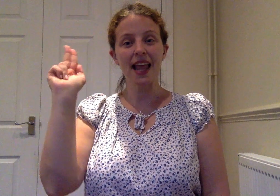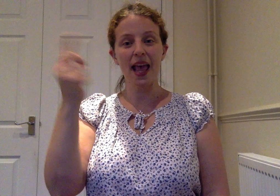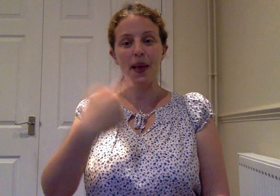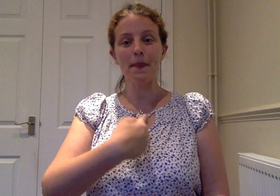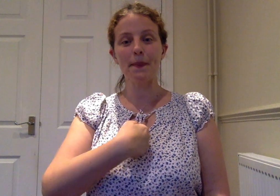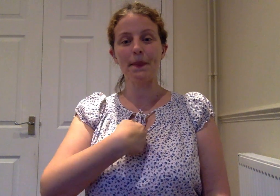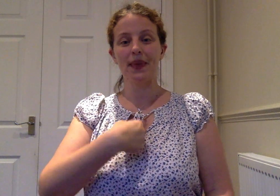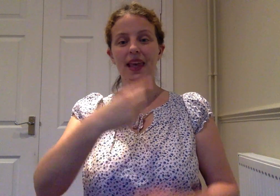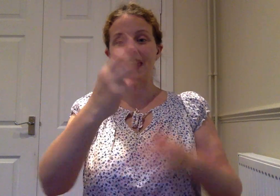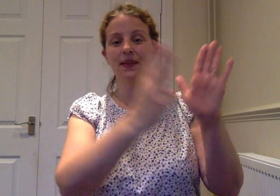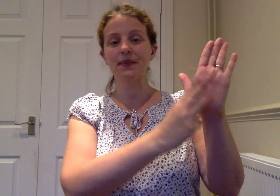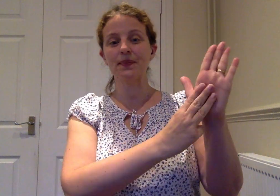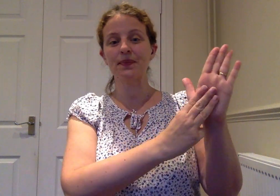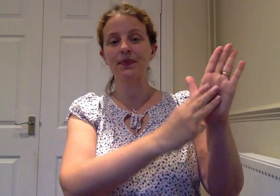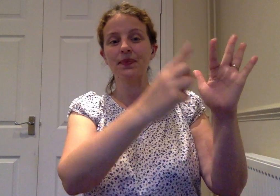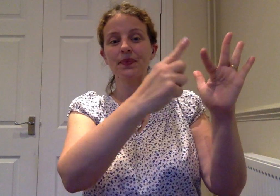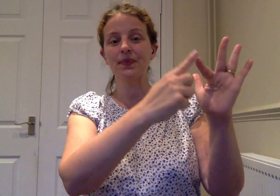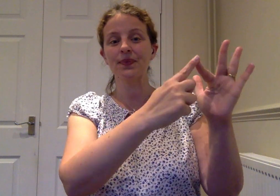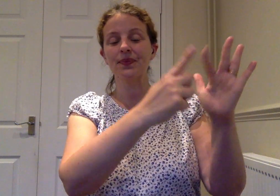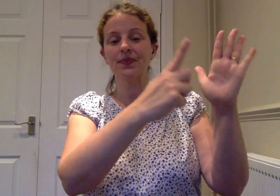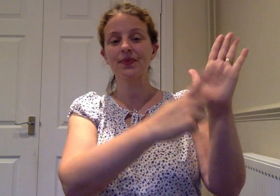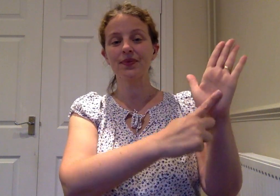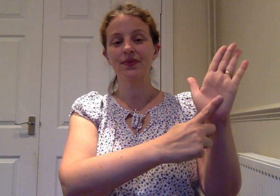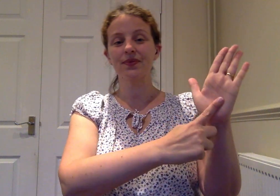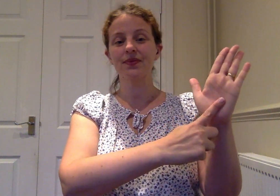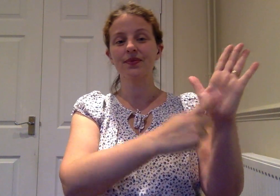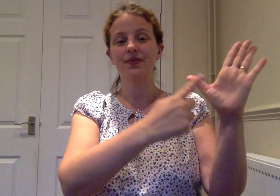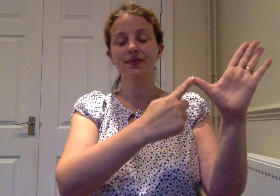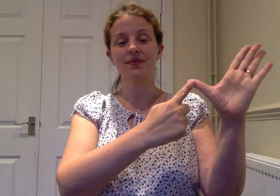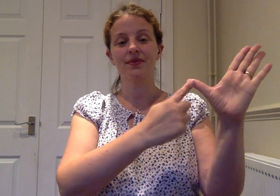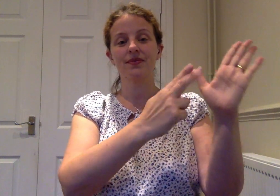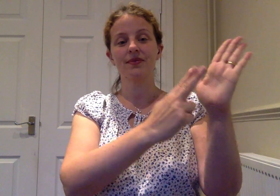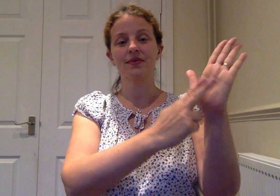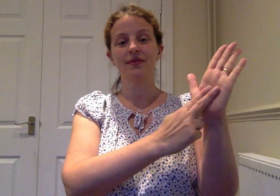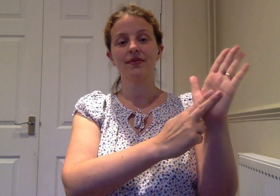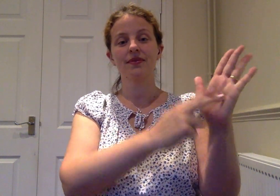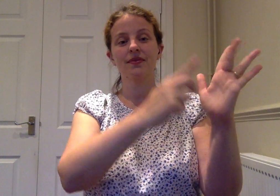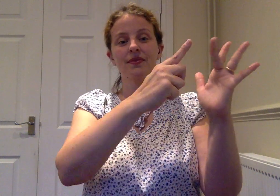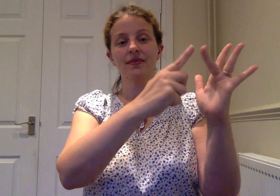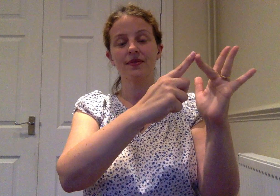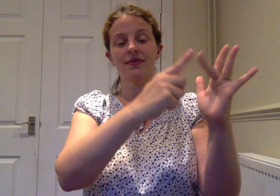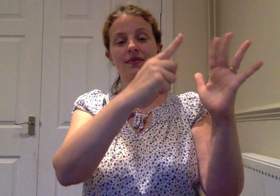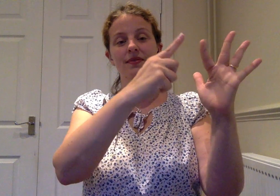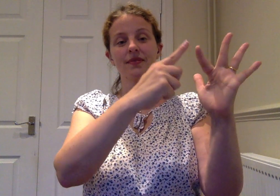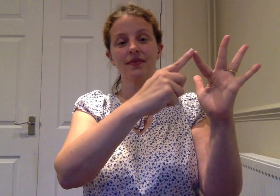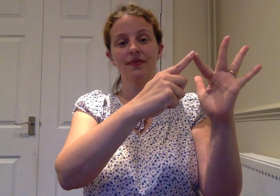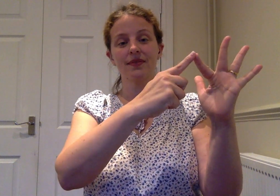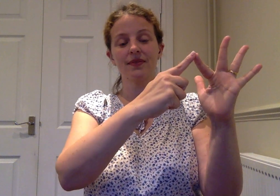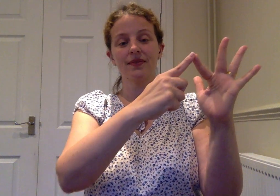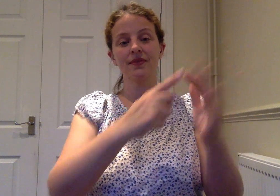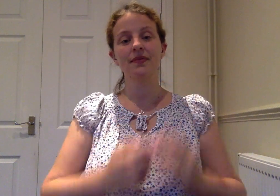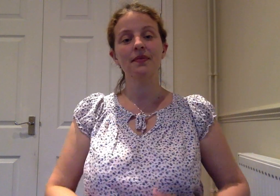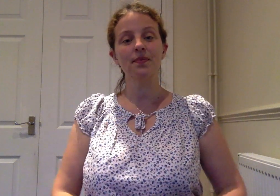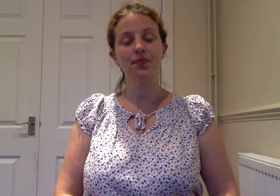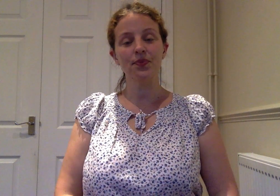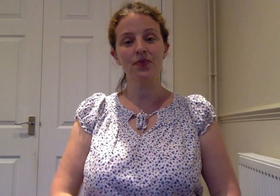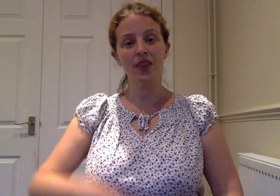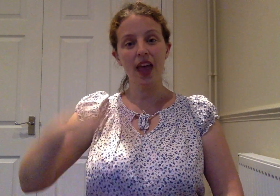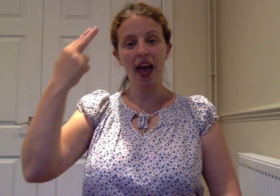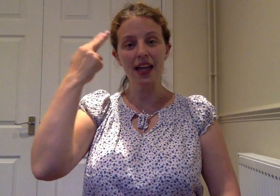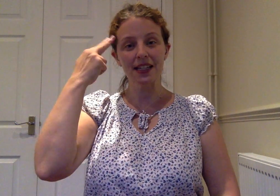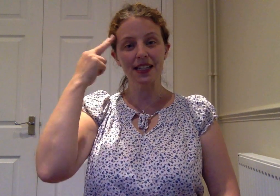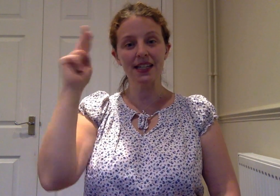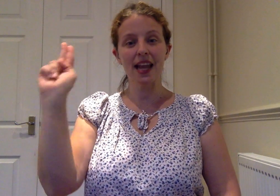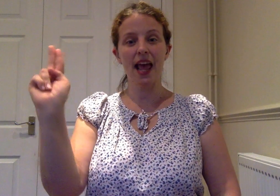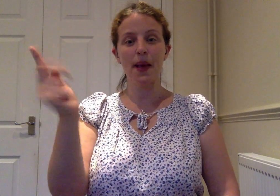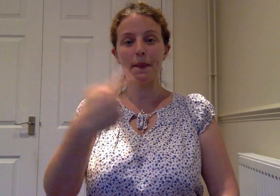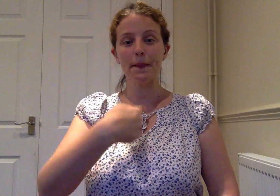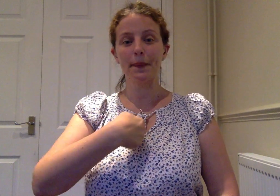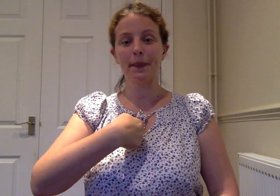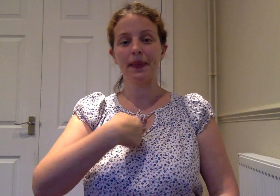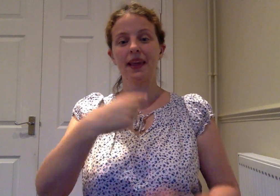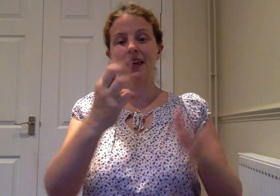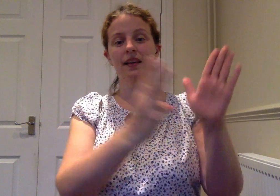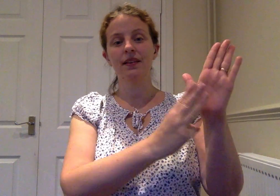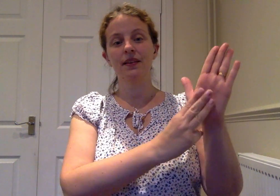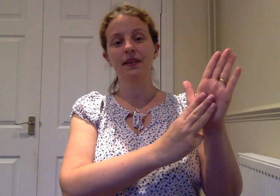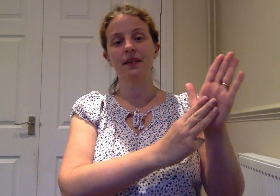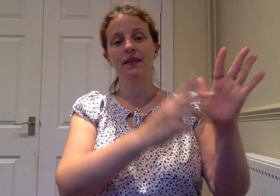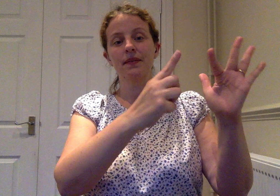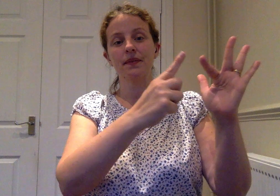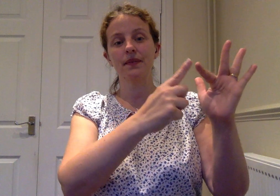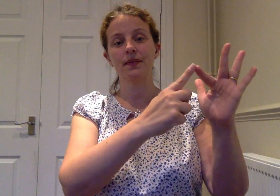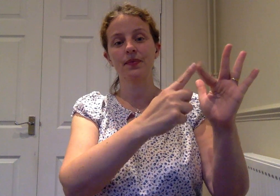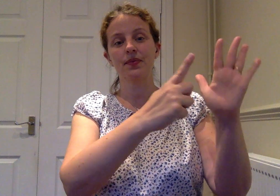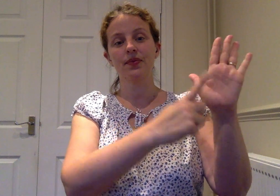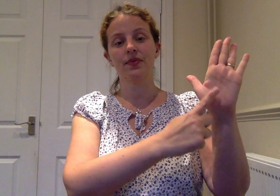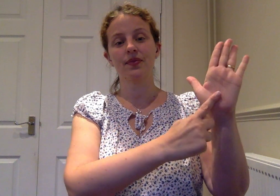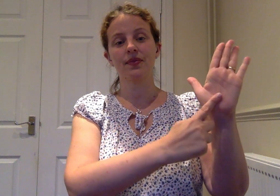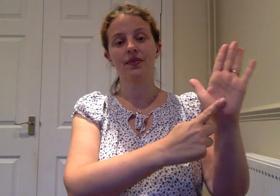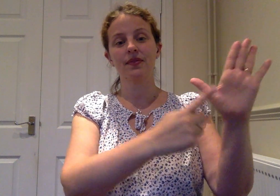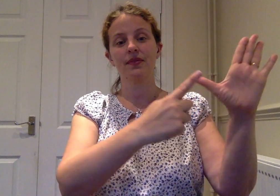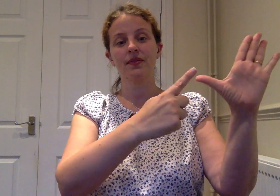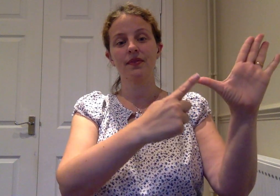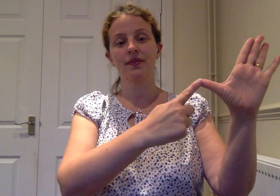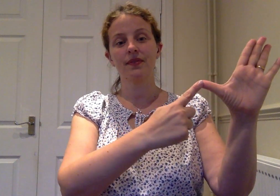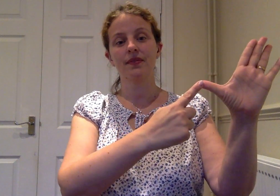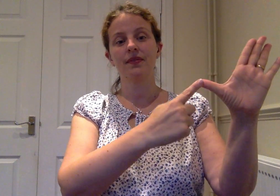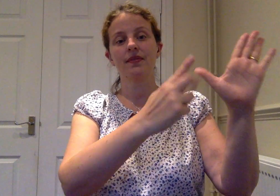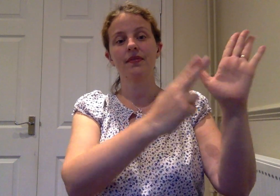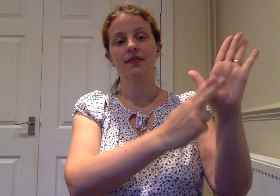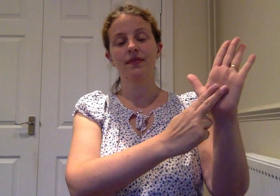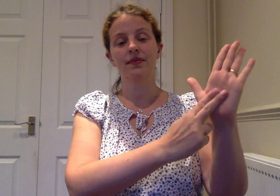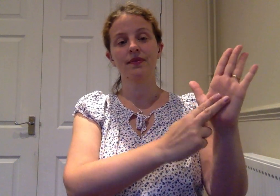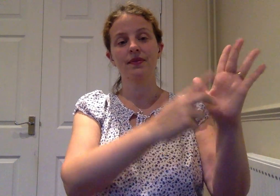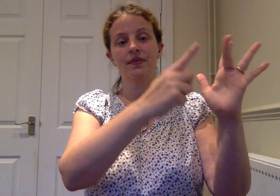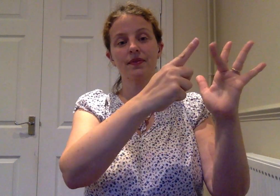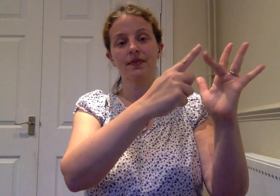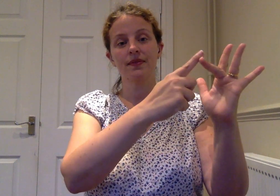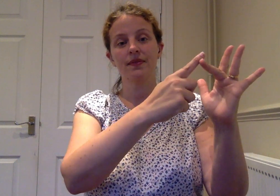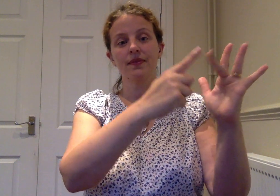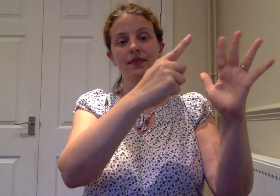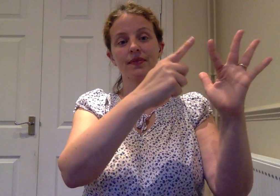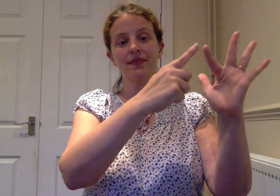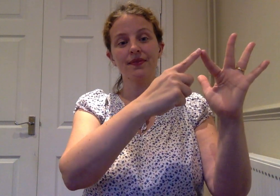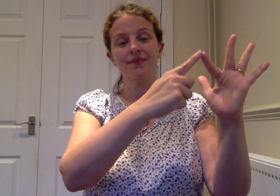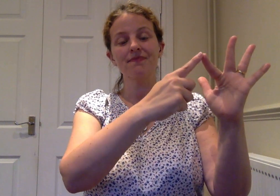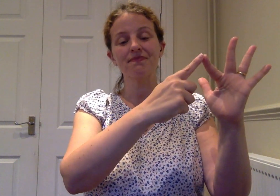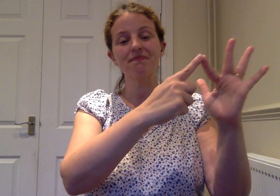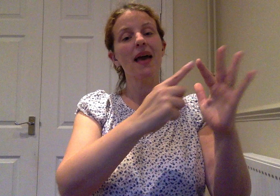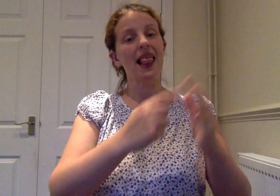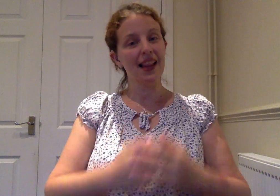Name me Melanie.